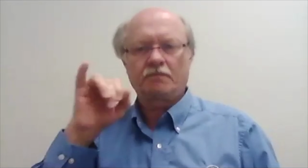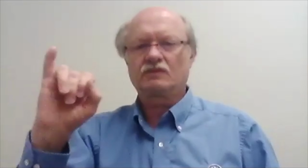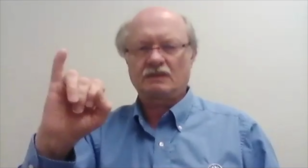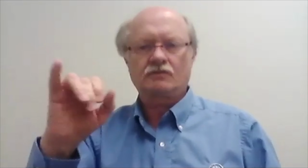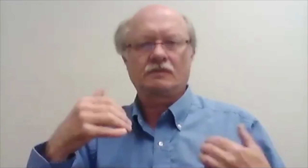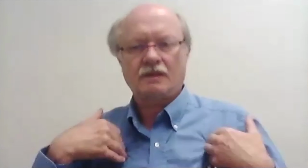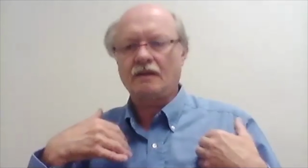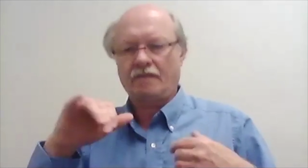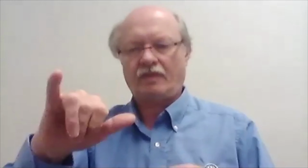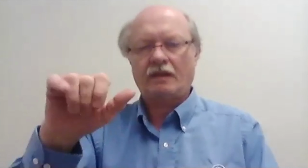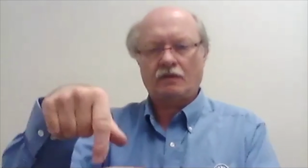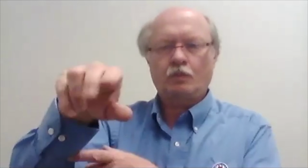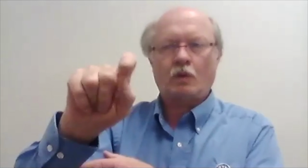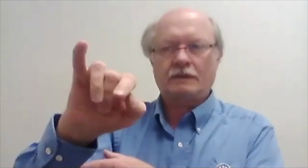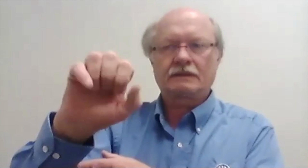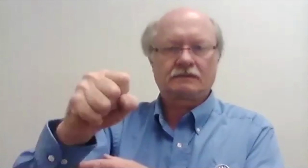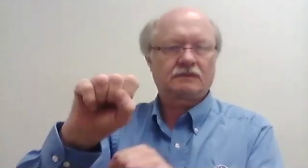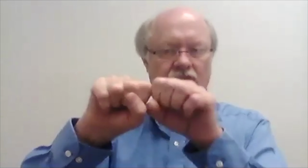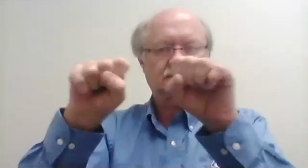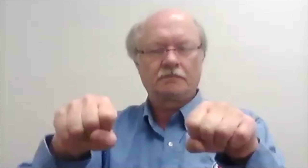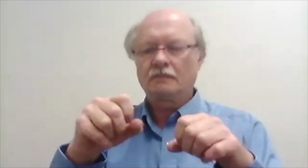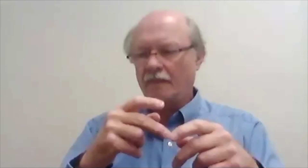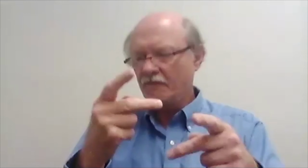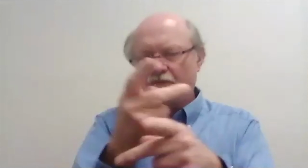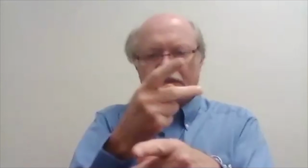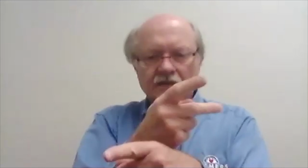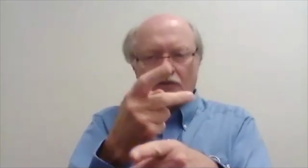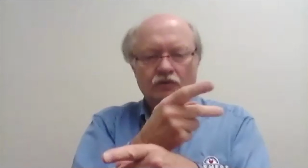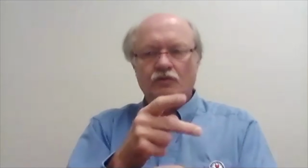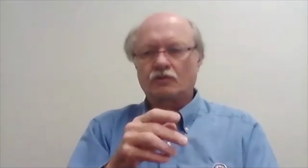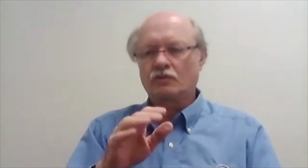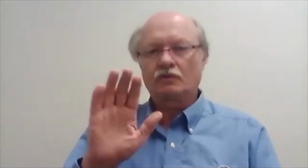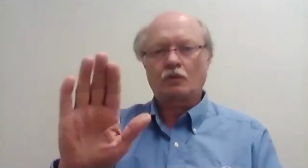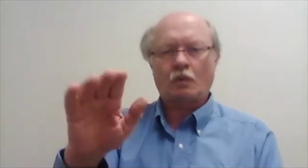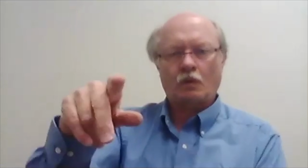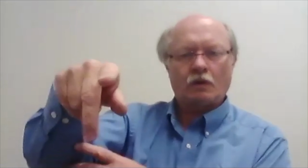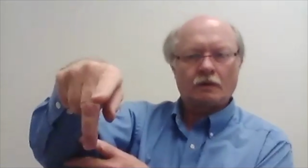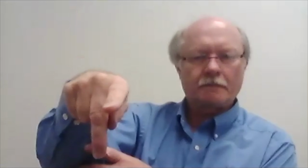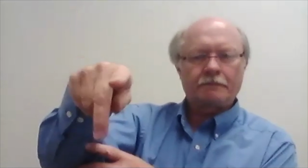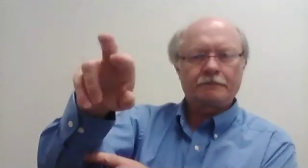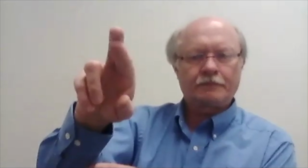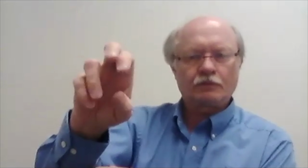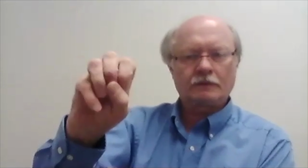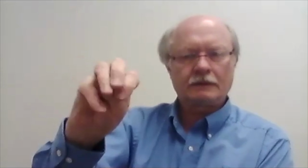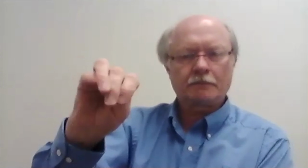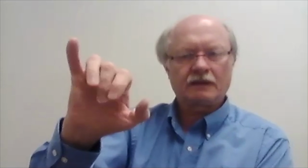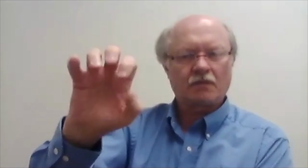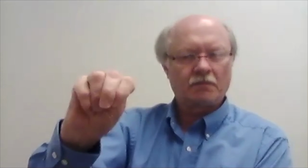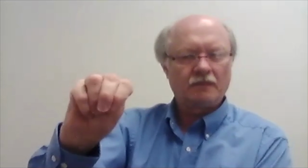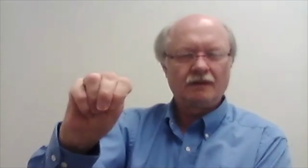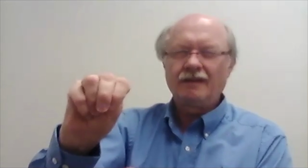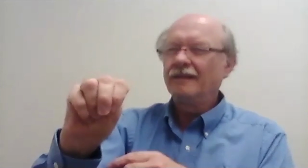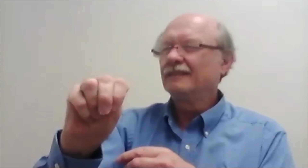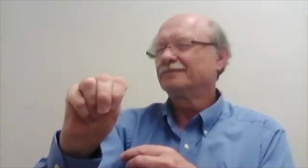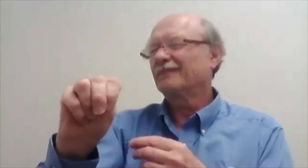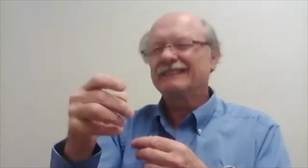Farmers Insurance has their own system, this will help us figure out your premium.